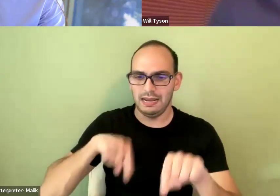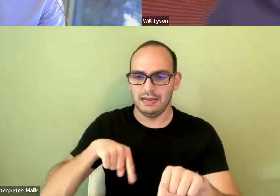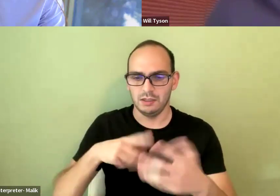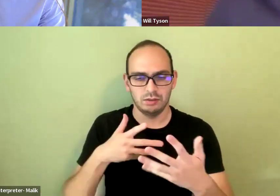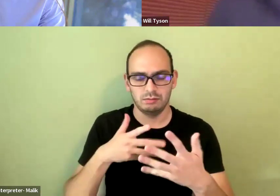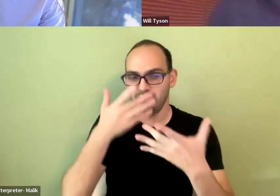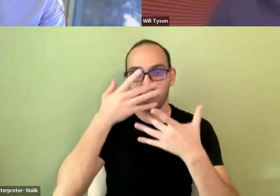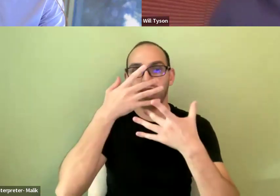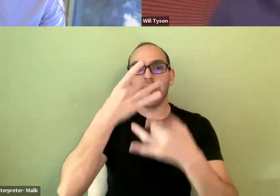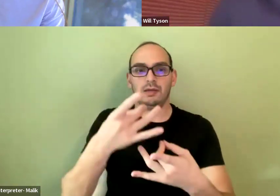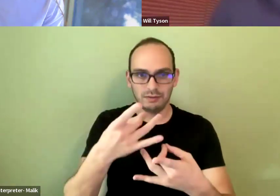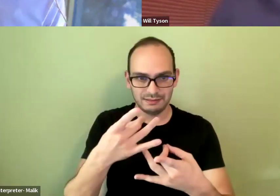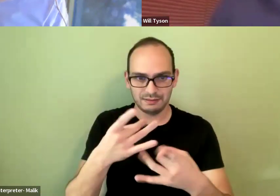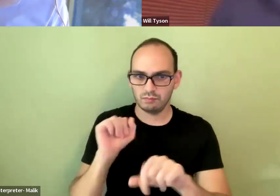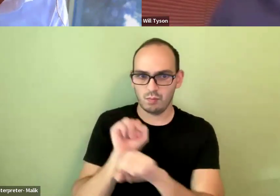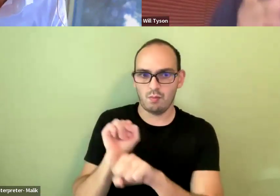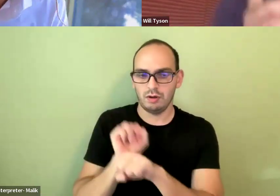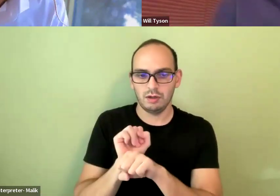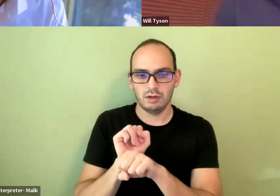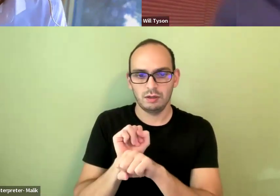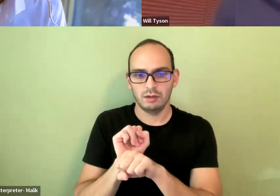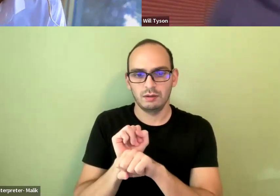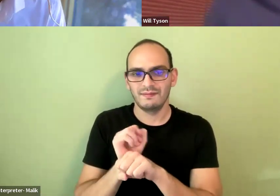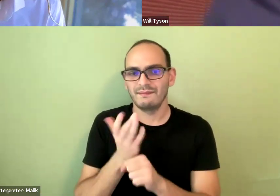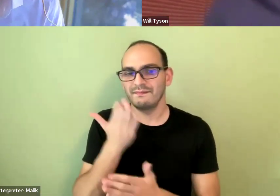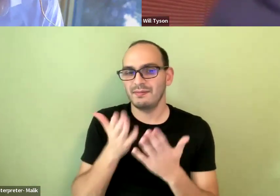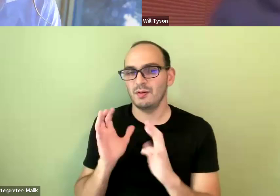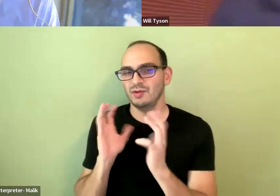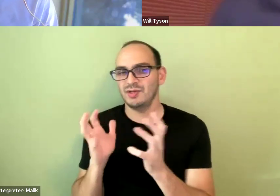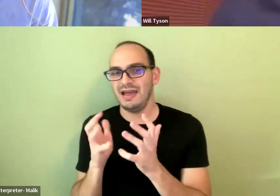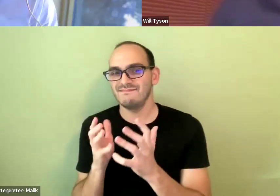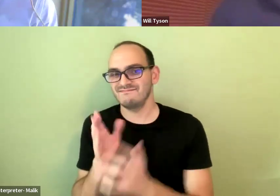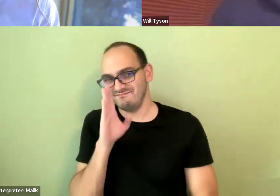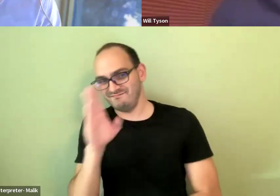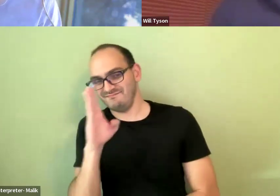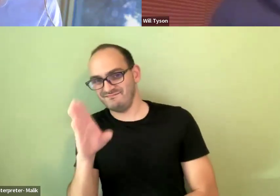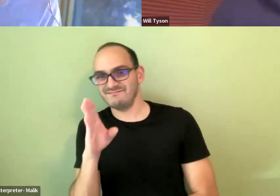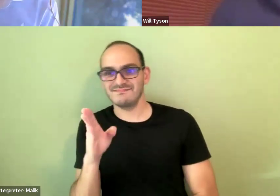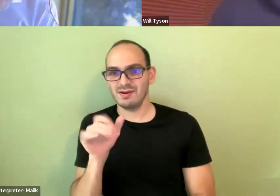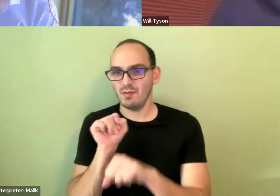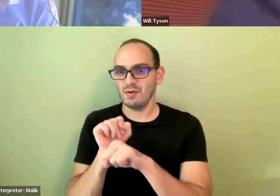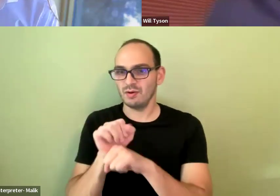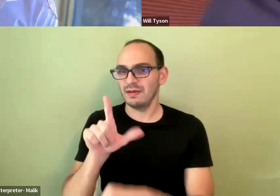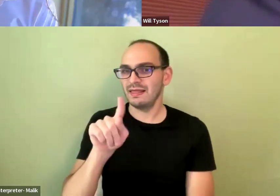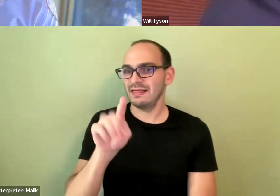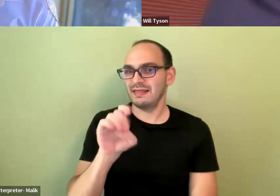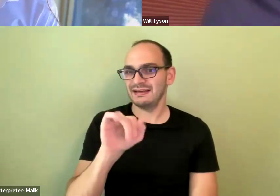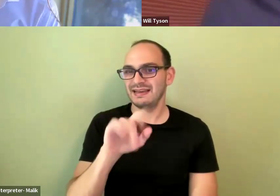interesting work. Maybe we will chat off-line about some of your works with light cast data. Yeah, let's do it.